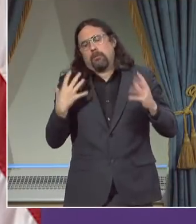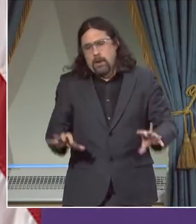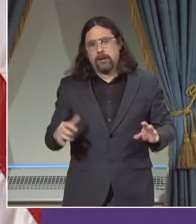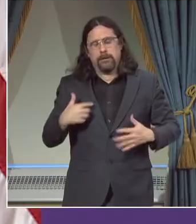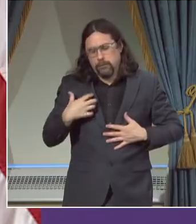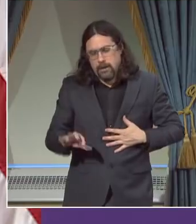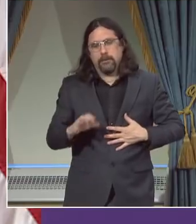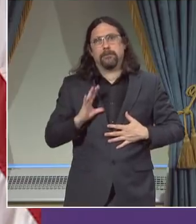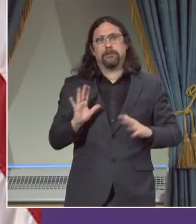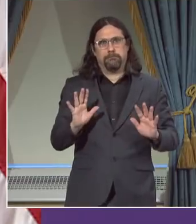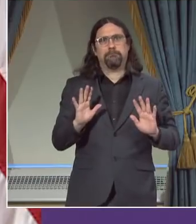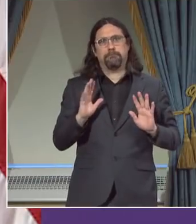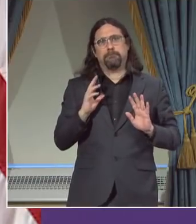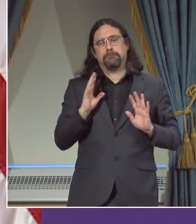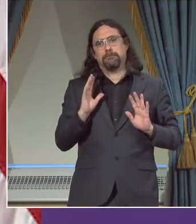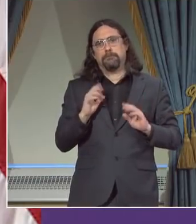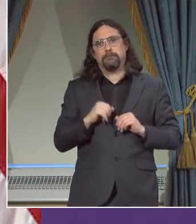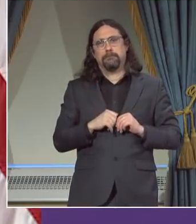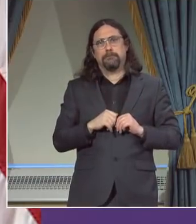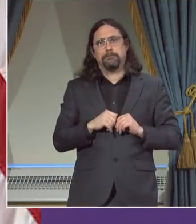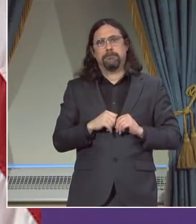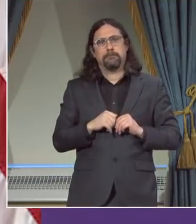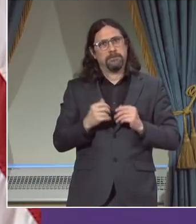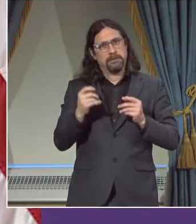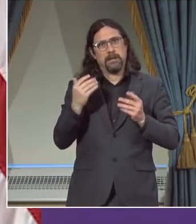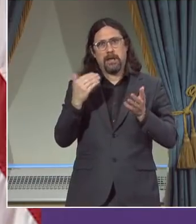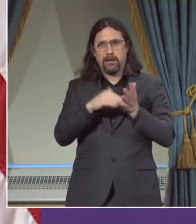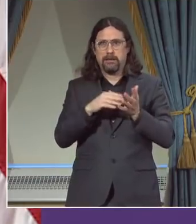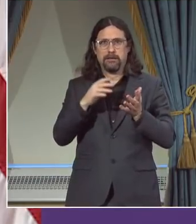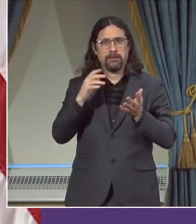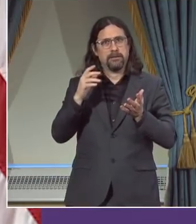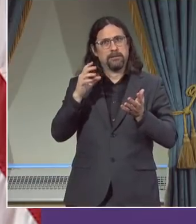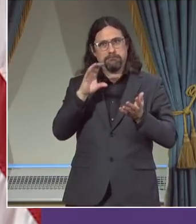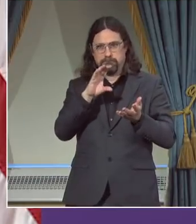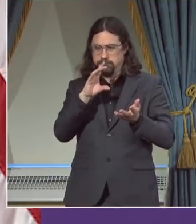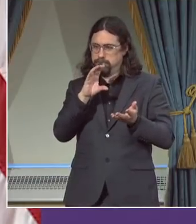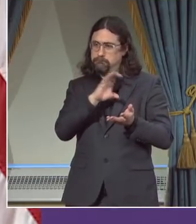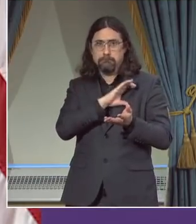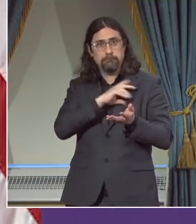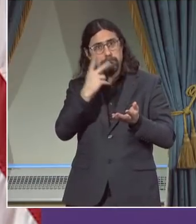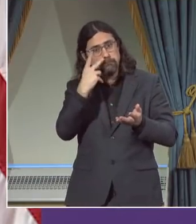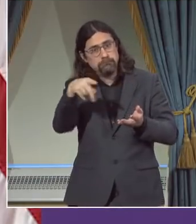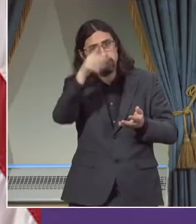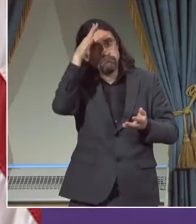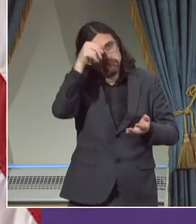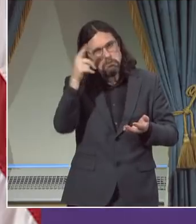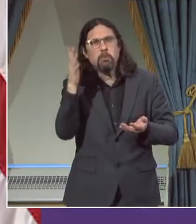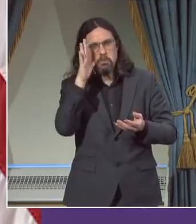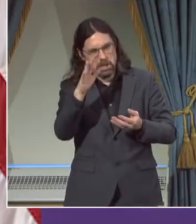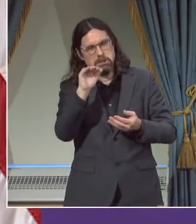TAKE ACTION ON THOSE INDIVIDUAL SITES. IF IT BECOMES A BIGGER PATTERN,